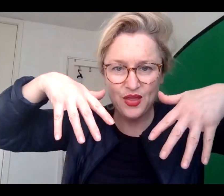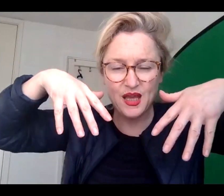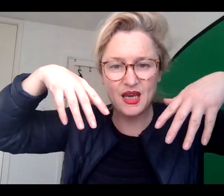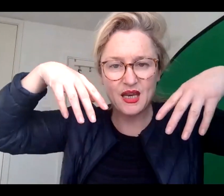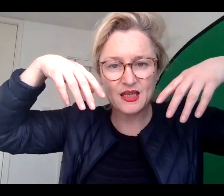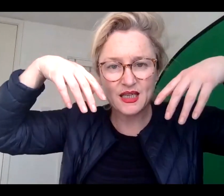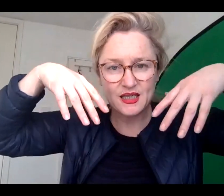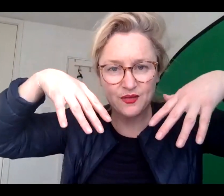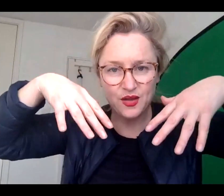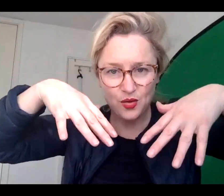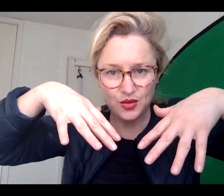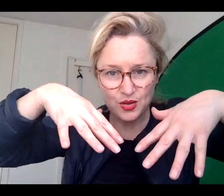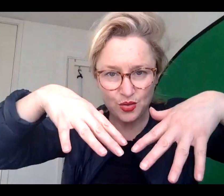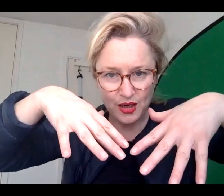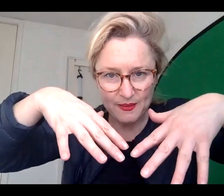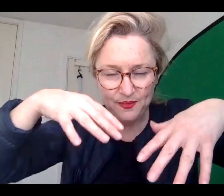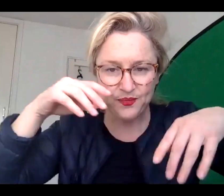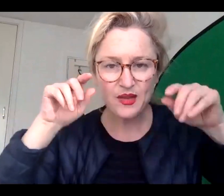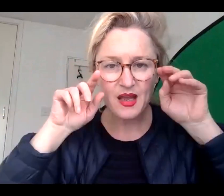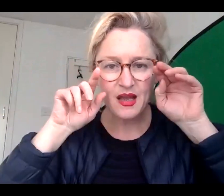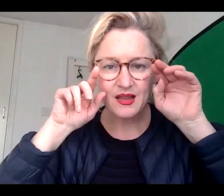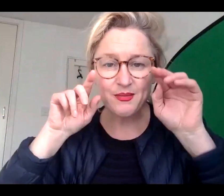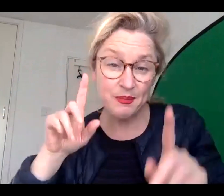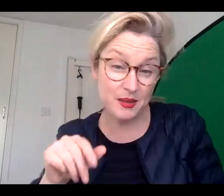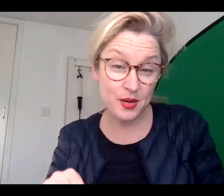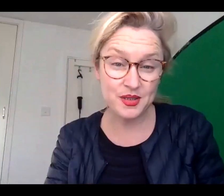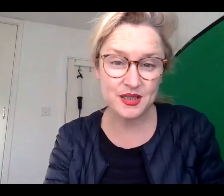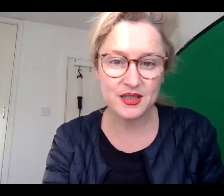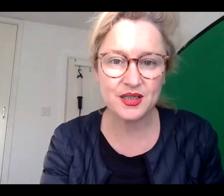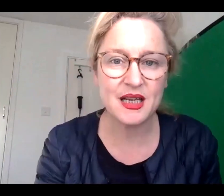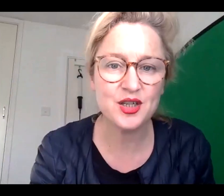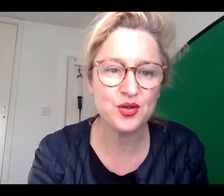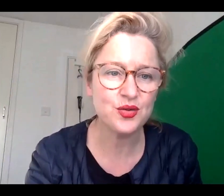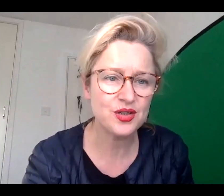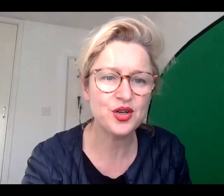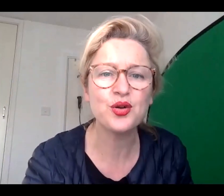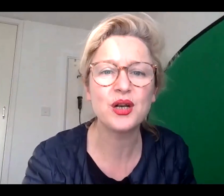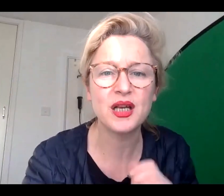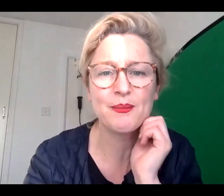within the seats of the auditorium. This might be the moment to show you a little